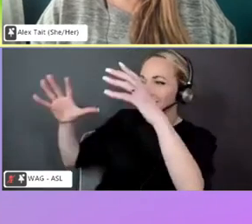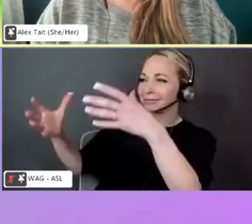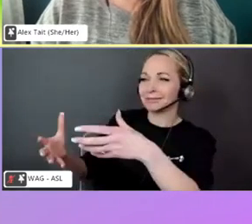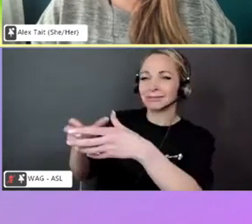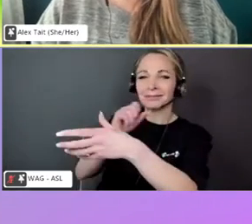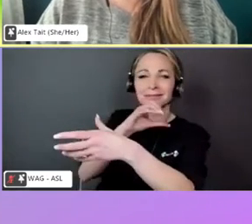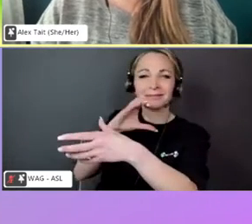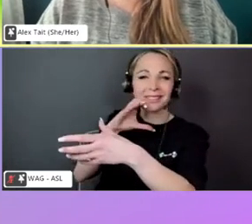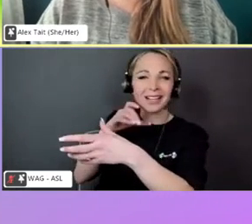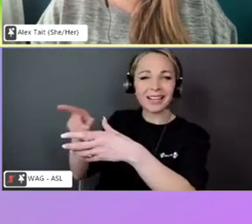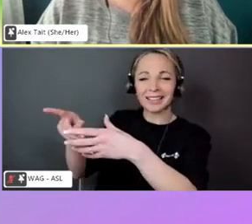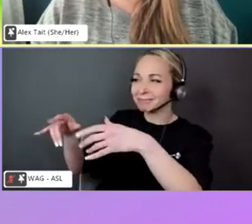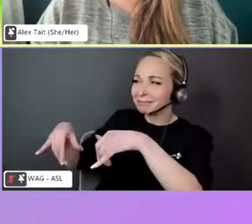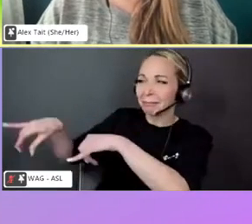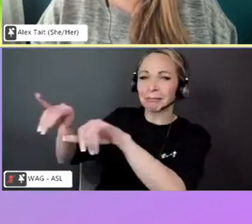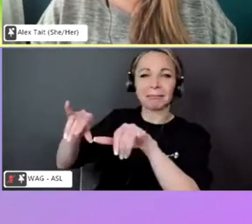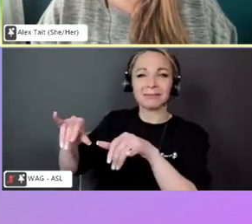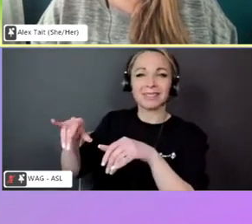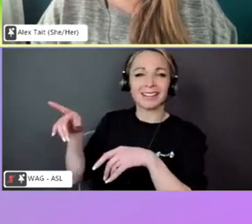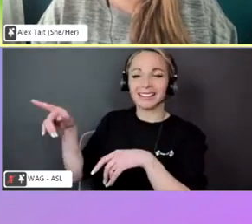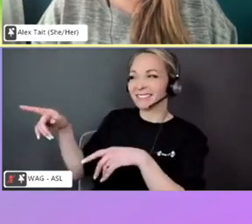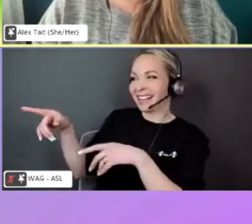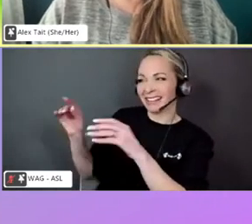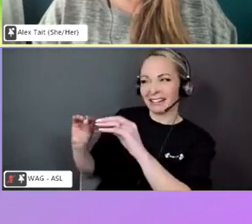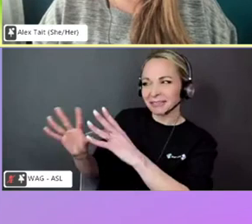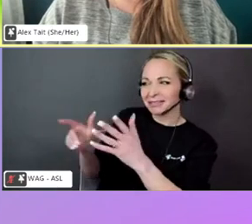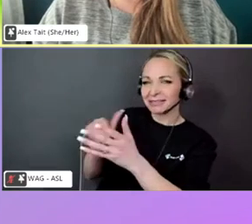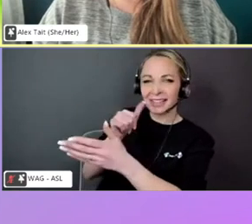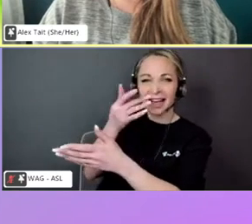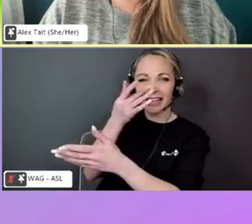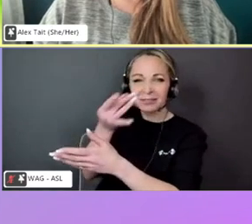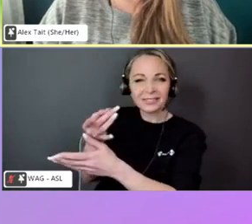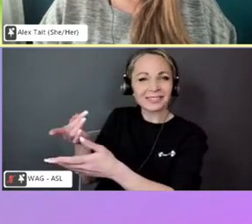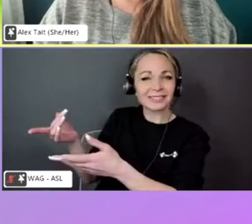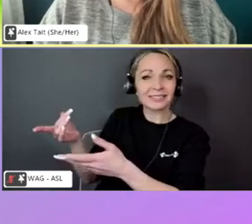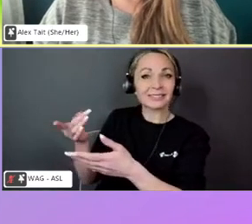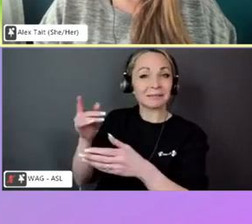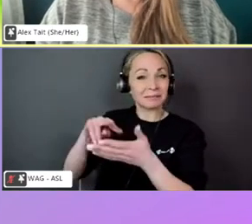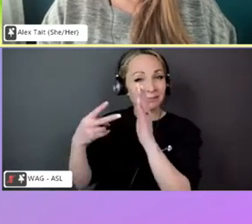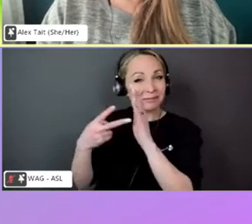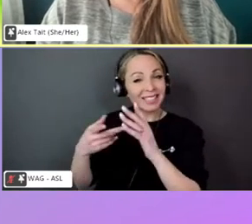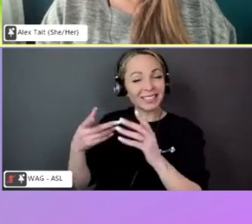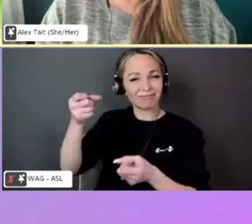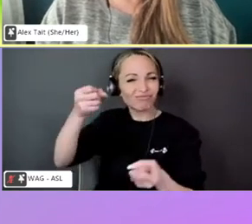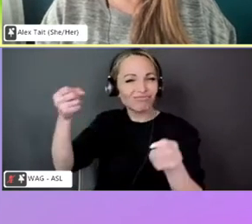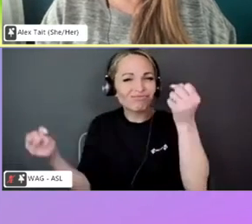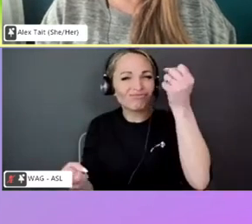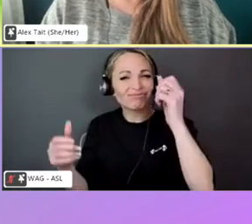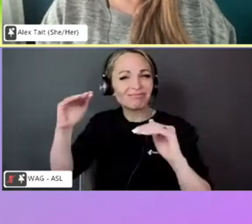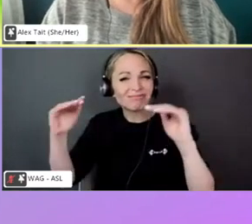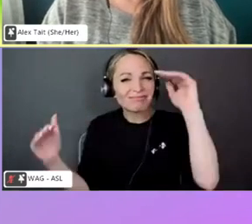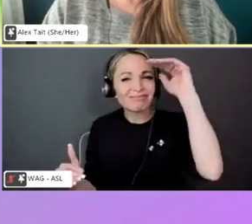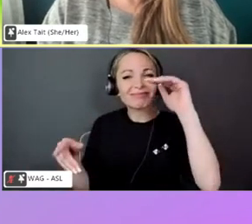using digital technology and seniors are seen as this homogeneous group who are disinterested. And this is